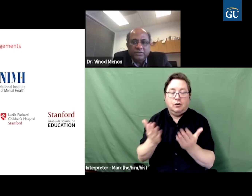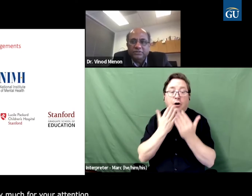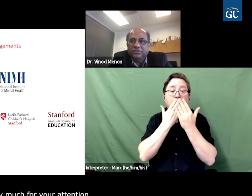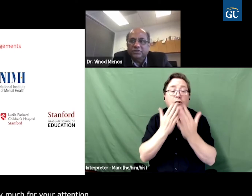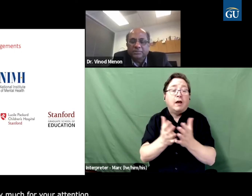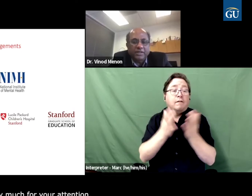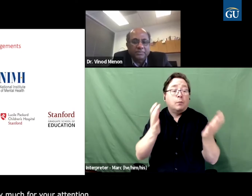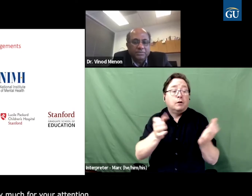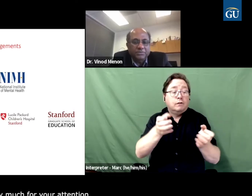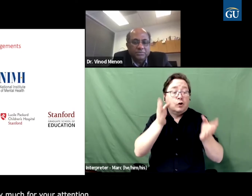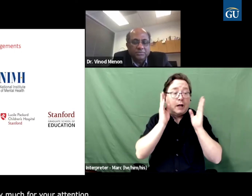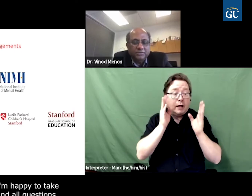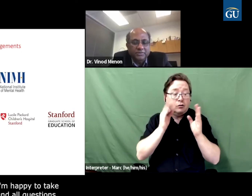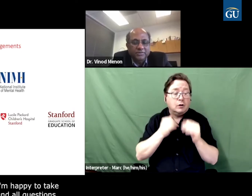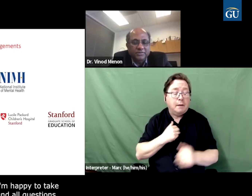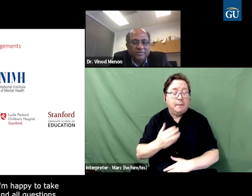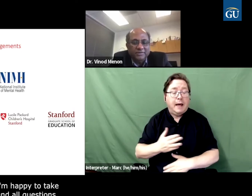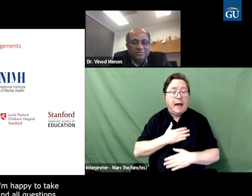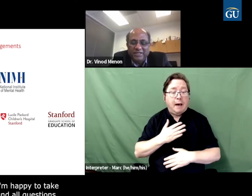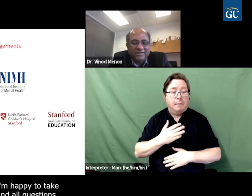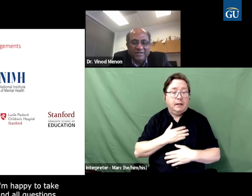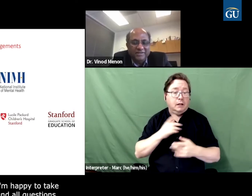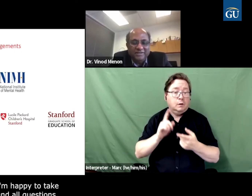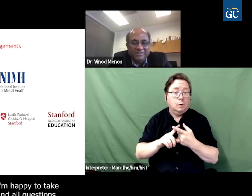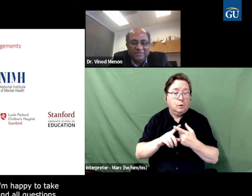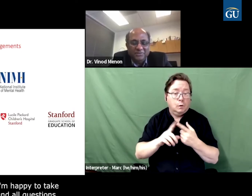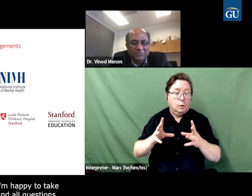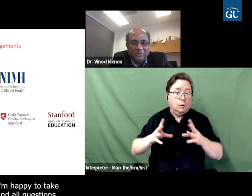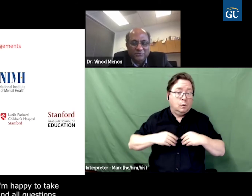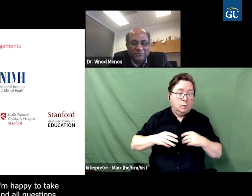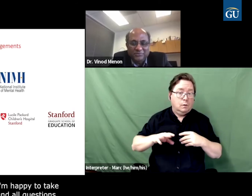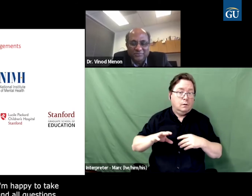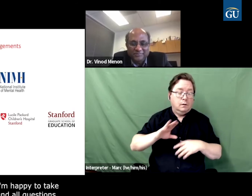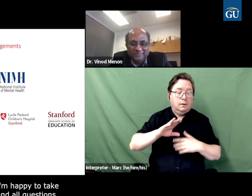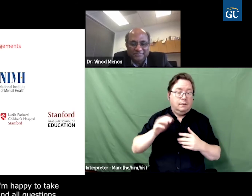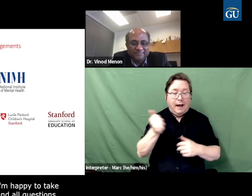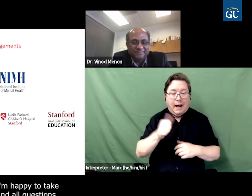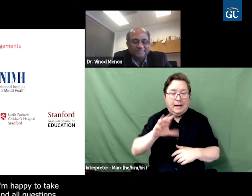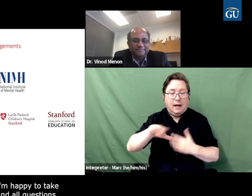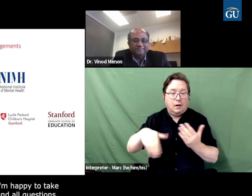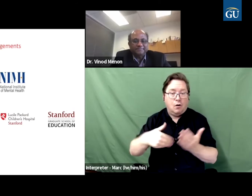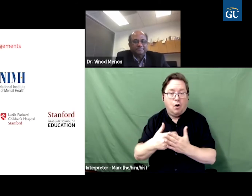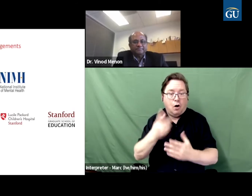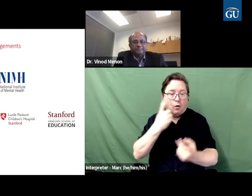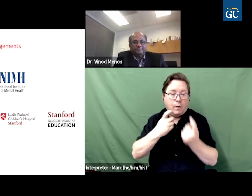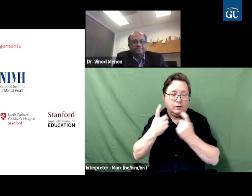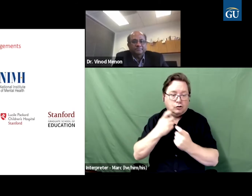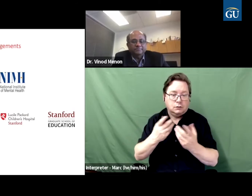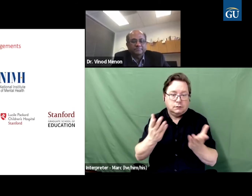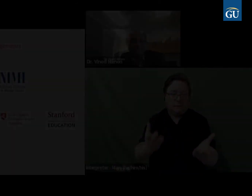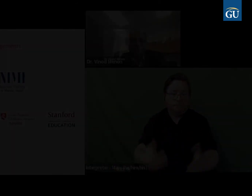thank you very much for your attention i'm happy to